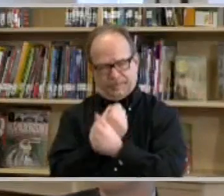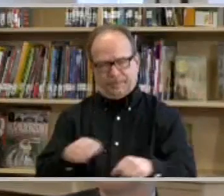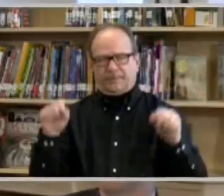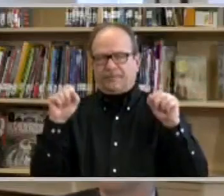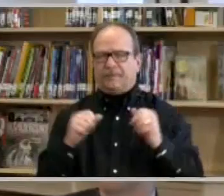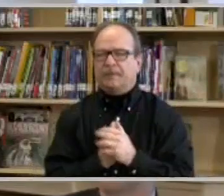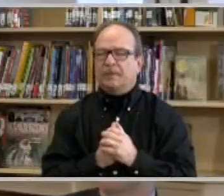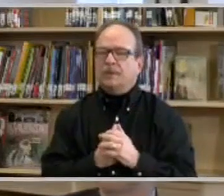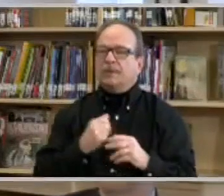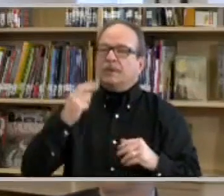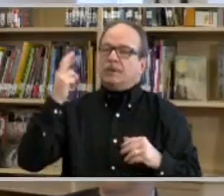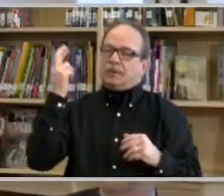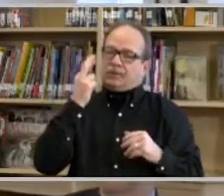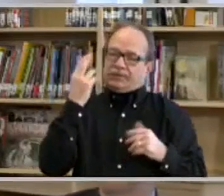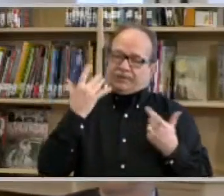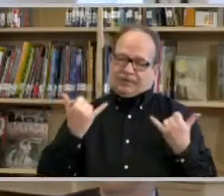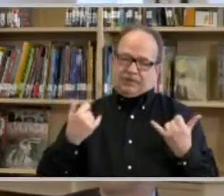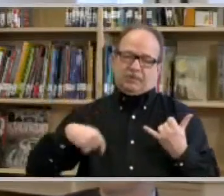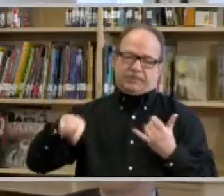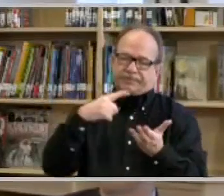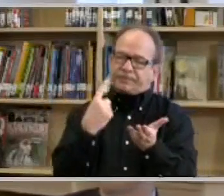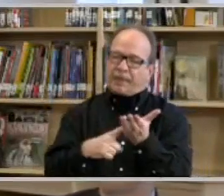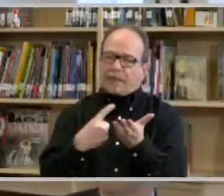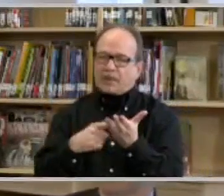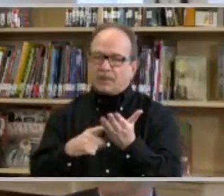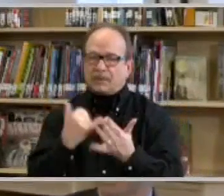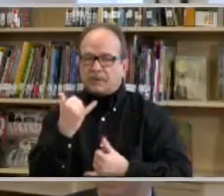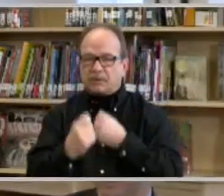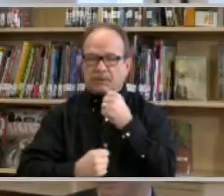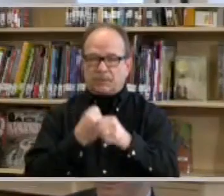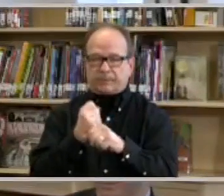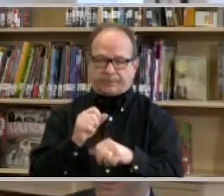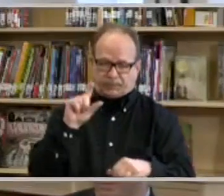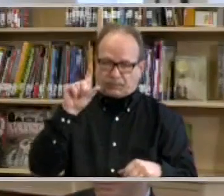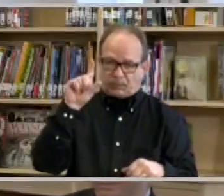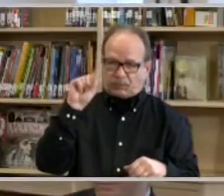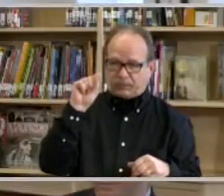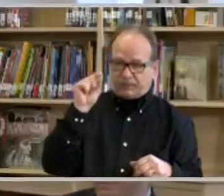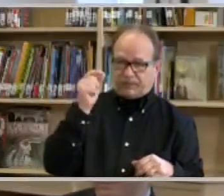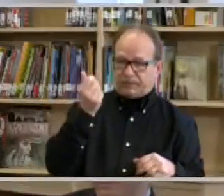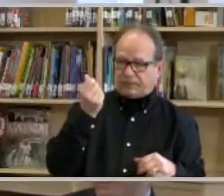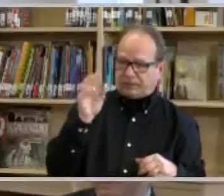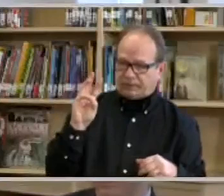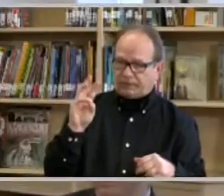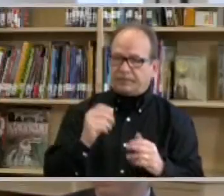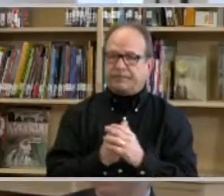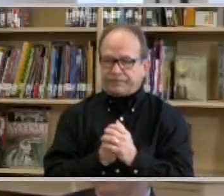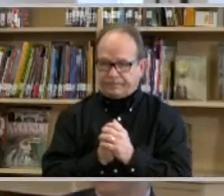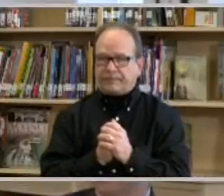KEEPING D.C. SAFE. AND THAT IS IS THE REASON WE